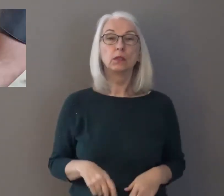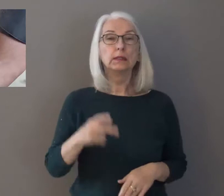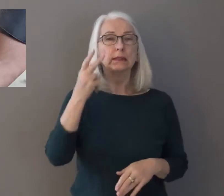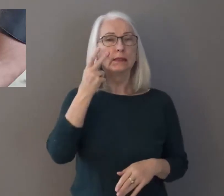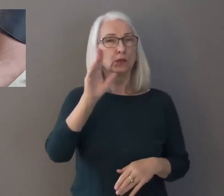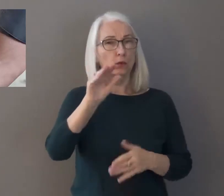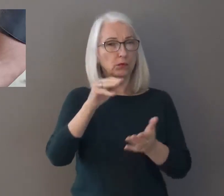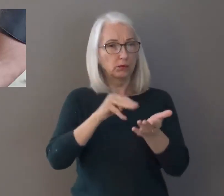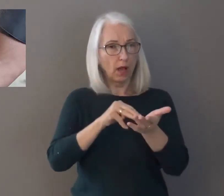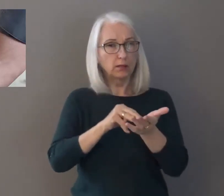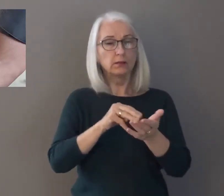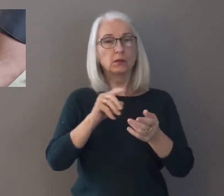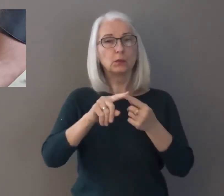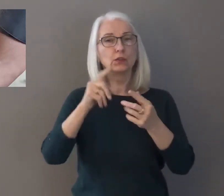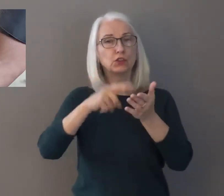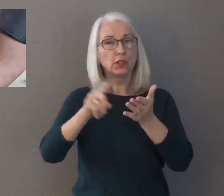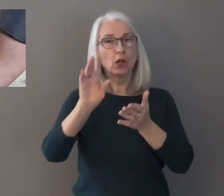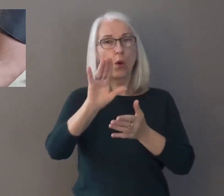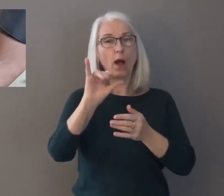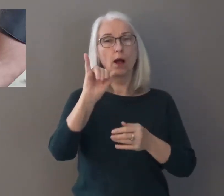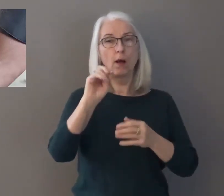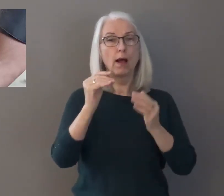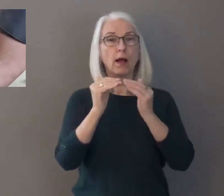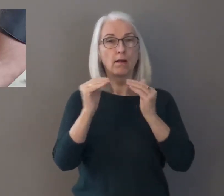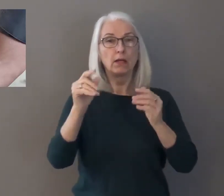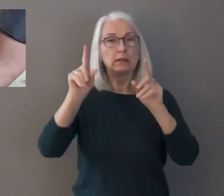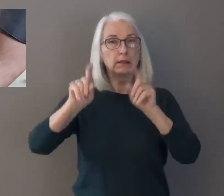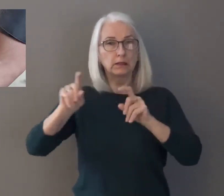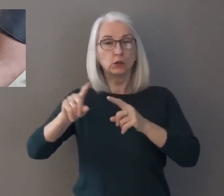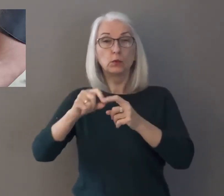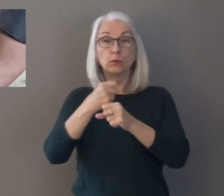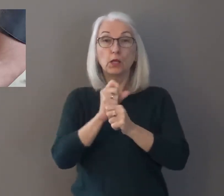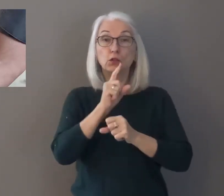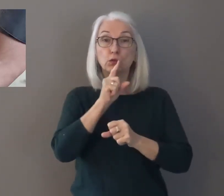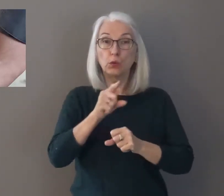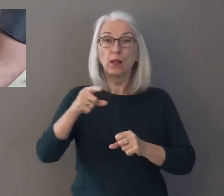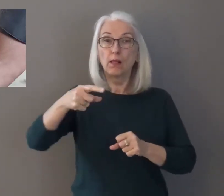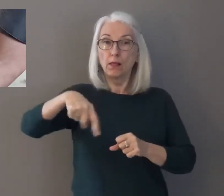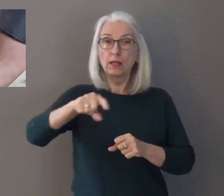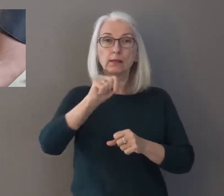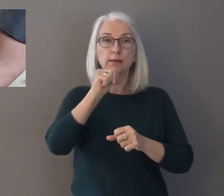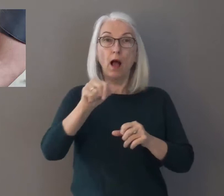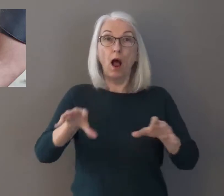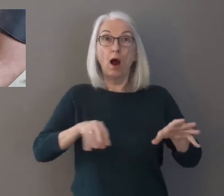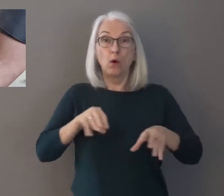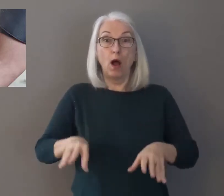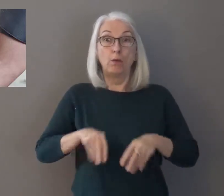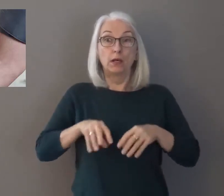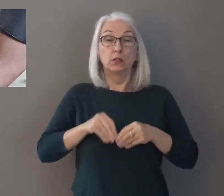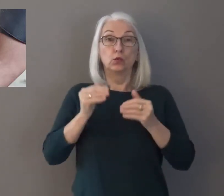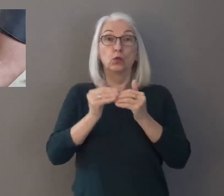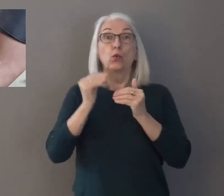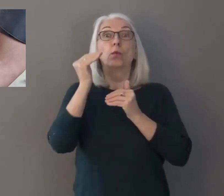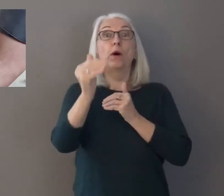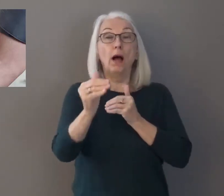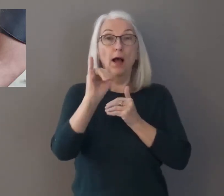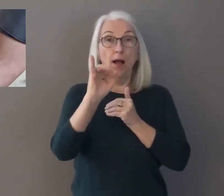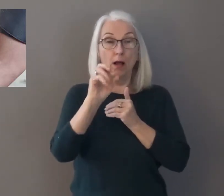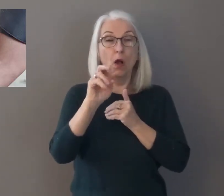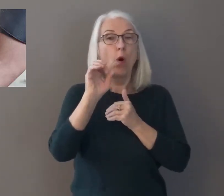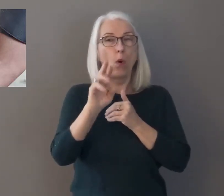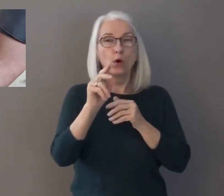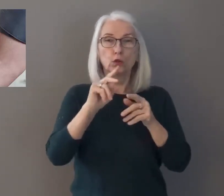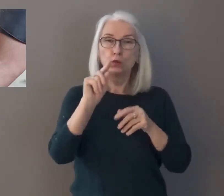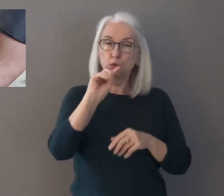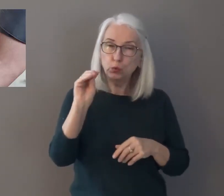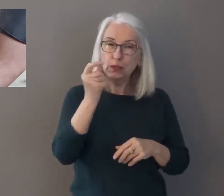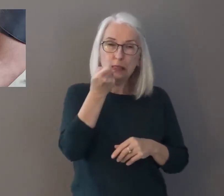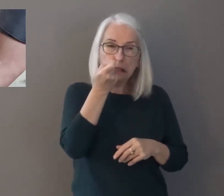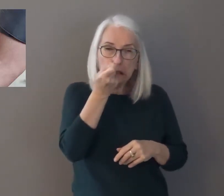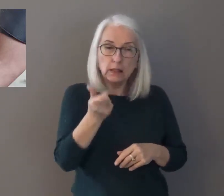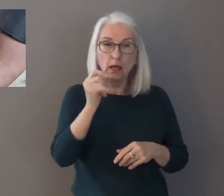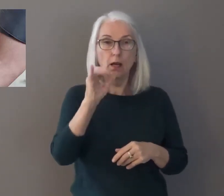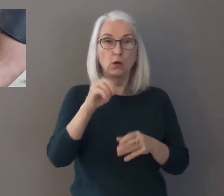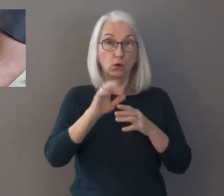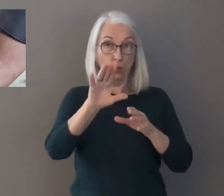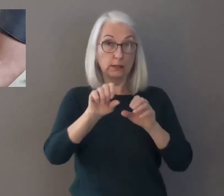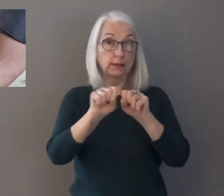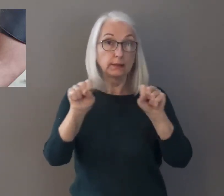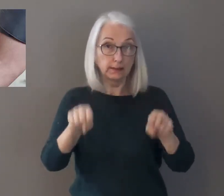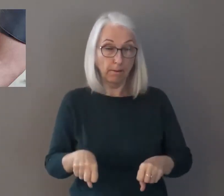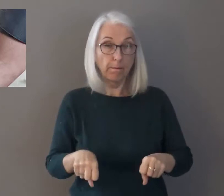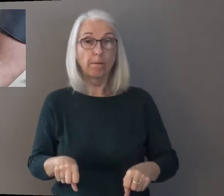See your doctor to check your iron level tested to make sure they are not absorbing too much iron or too little iron in their system.